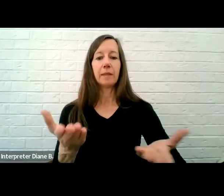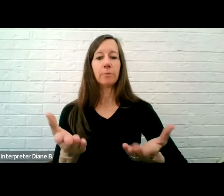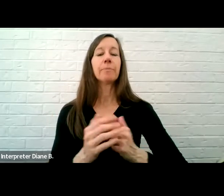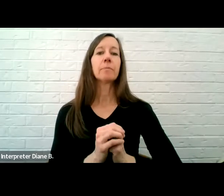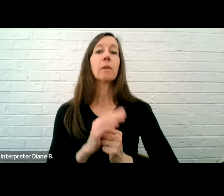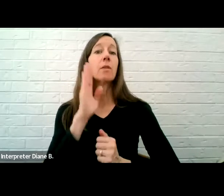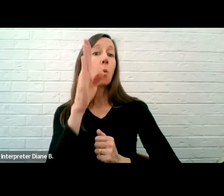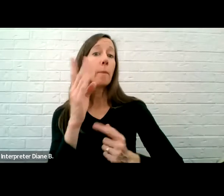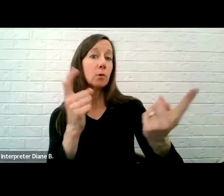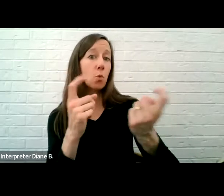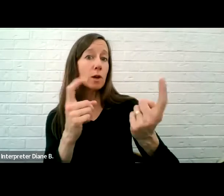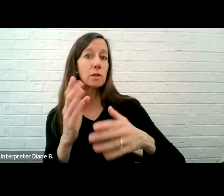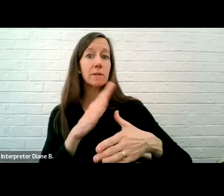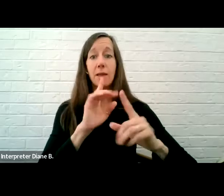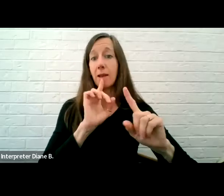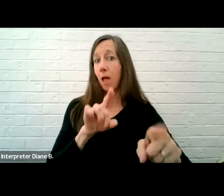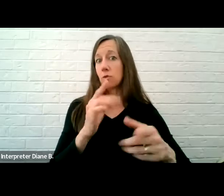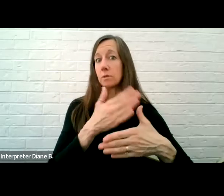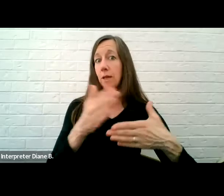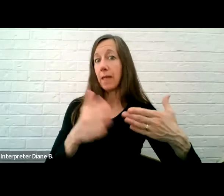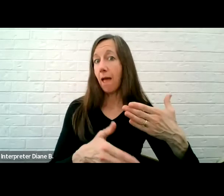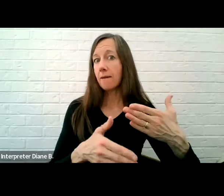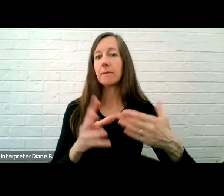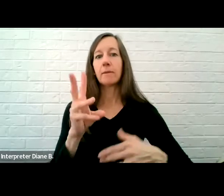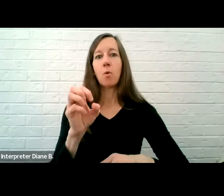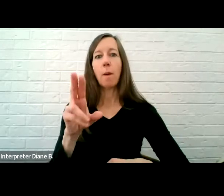So if you have questions, please type the your questions into the chat box.